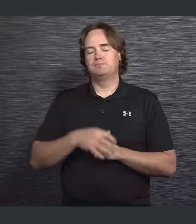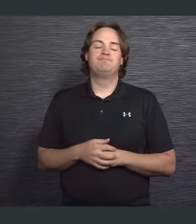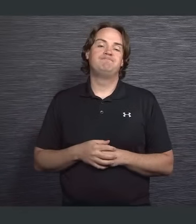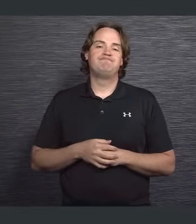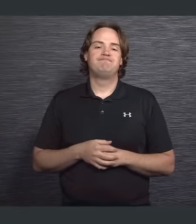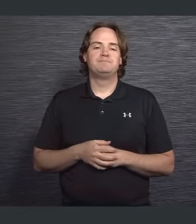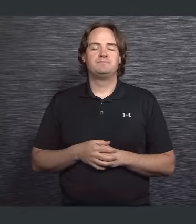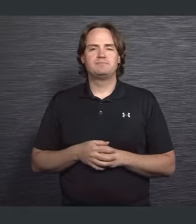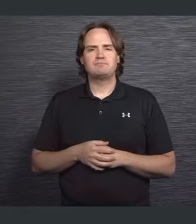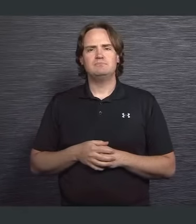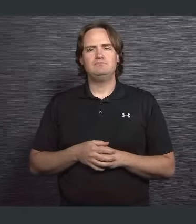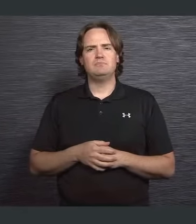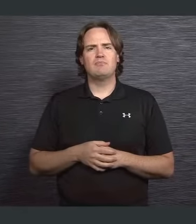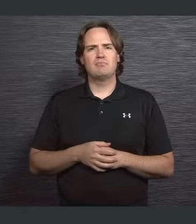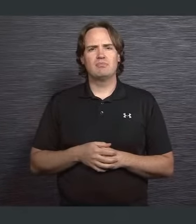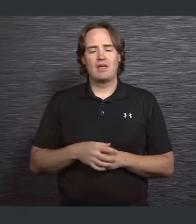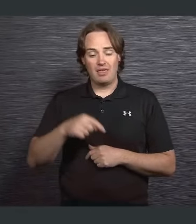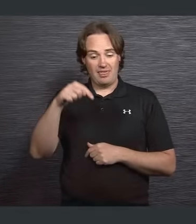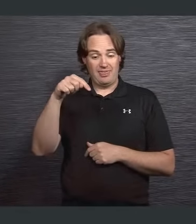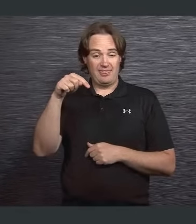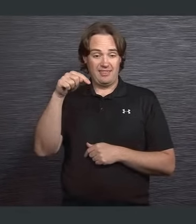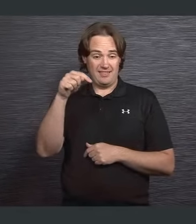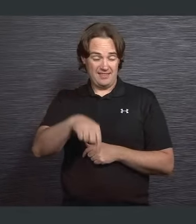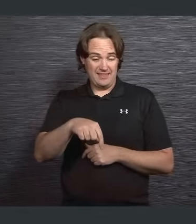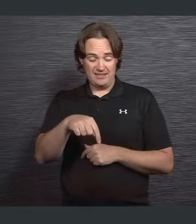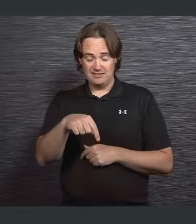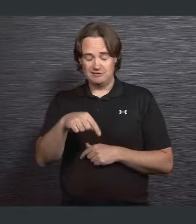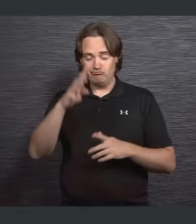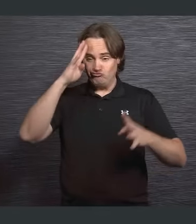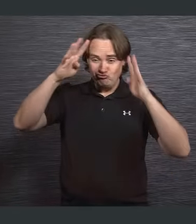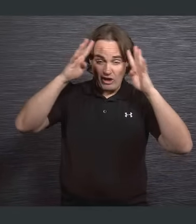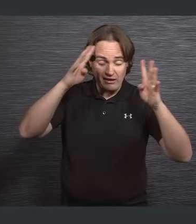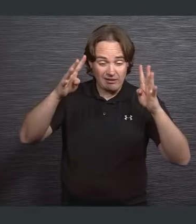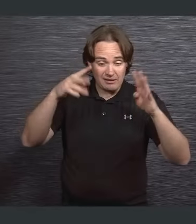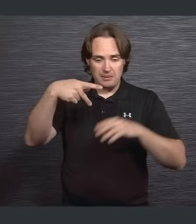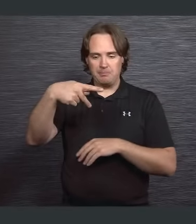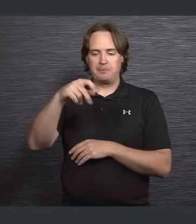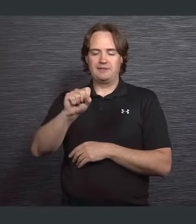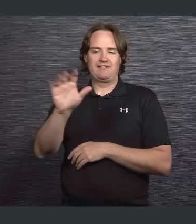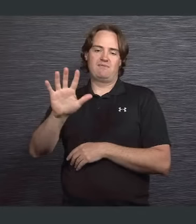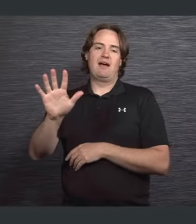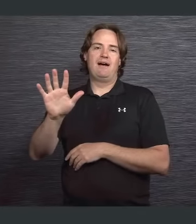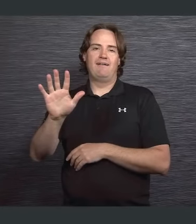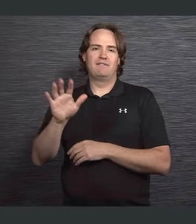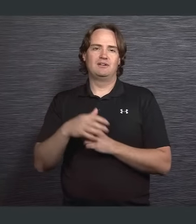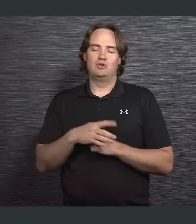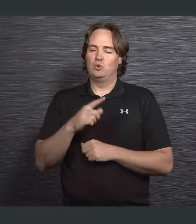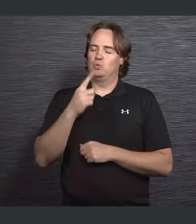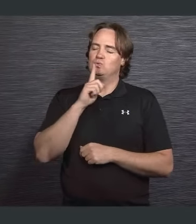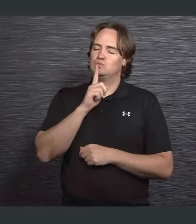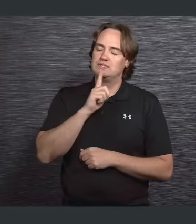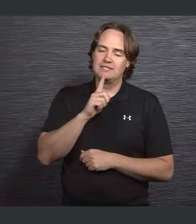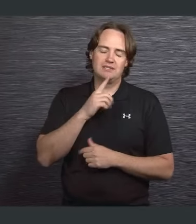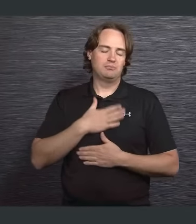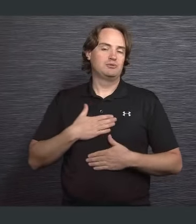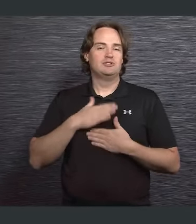Sitting at the heart of all this innovation is PS5. We truly appreciate the support and patience of the PlayStation